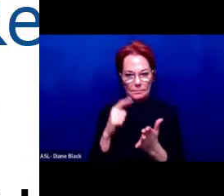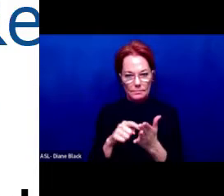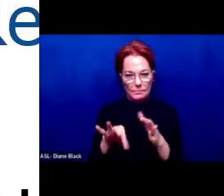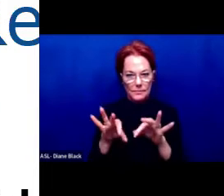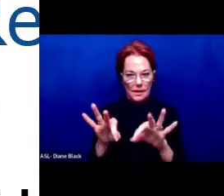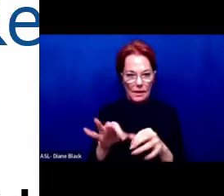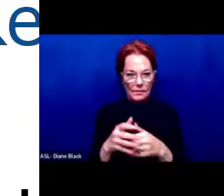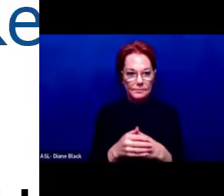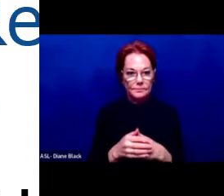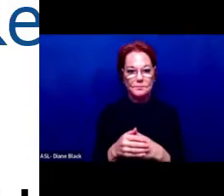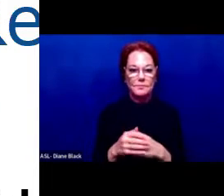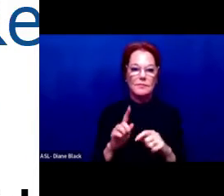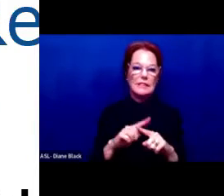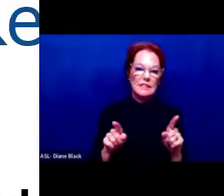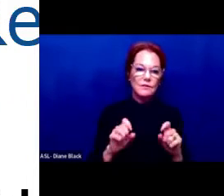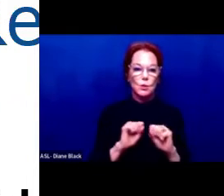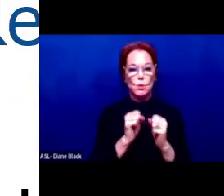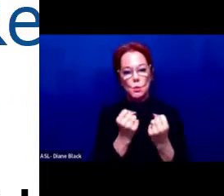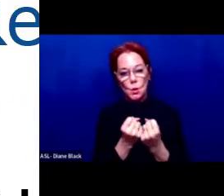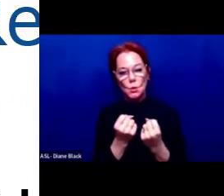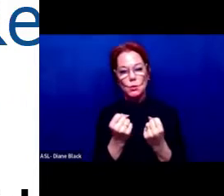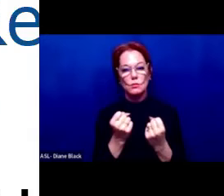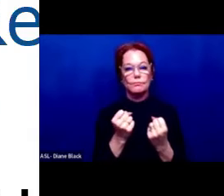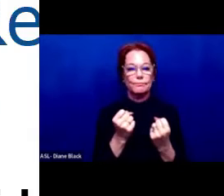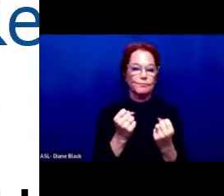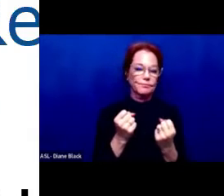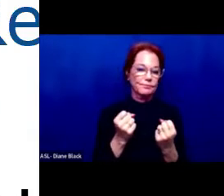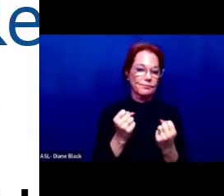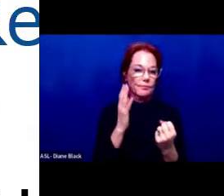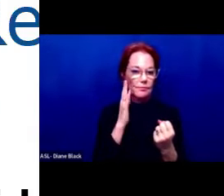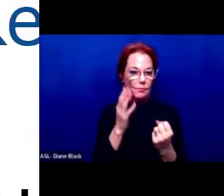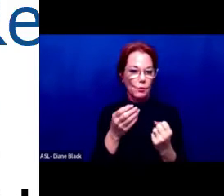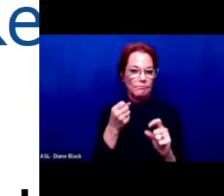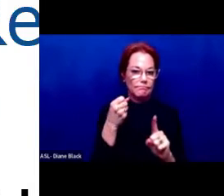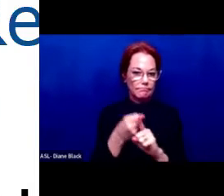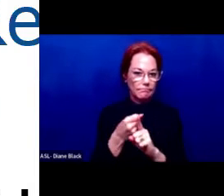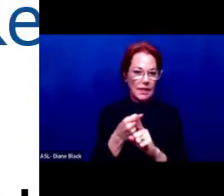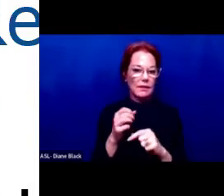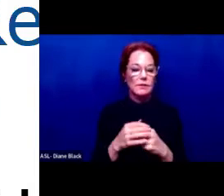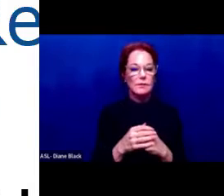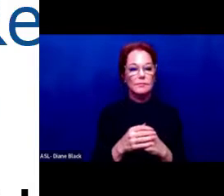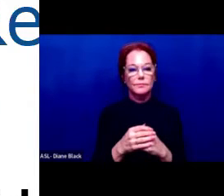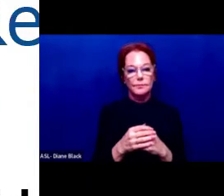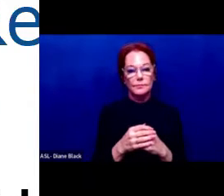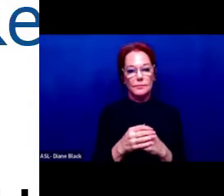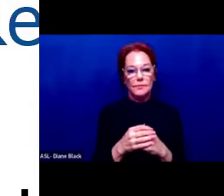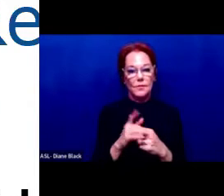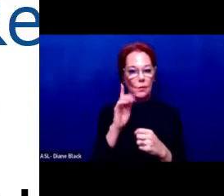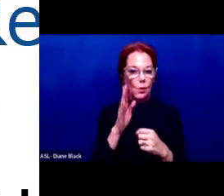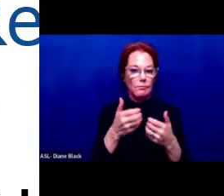determinants and you know, that impact or kind of differentiate those who are able to or more